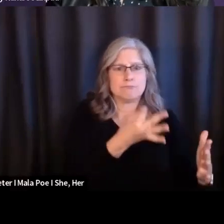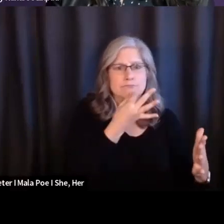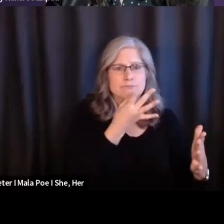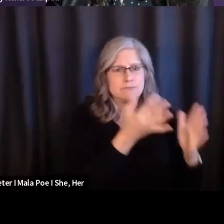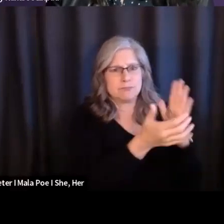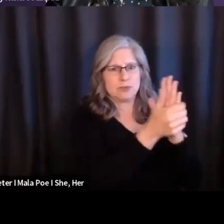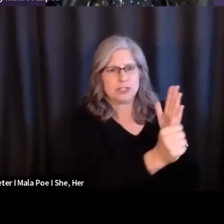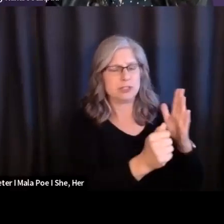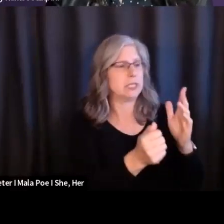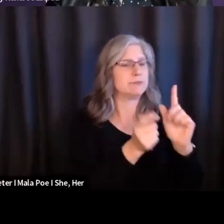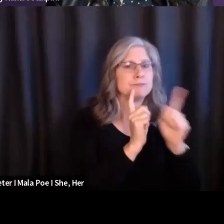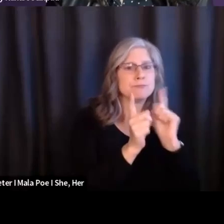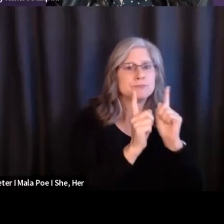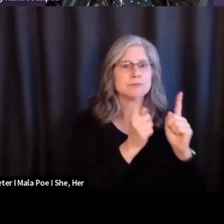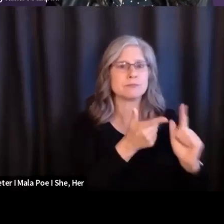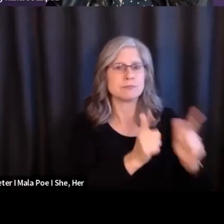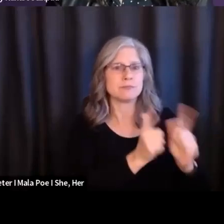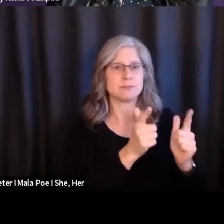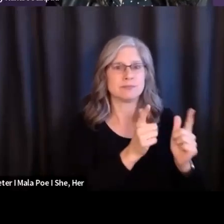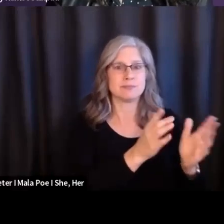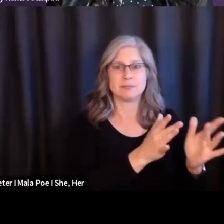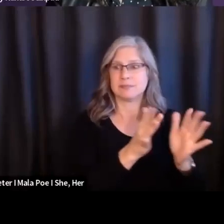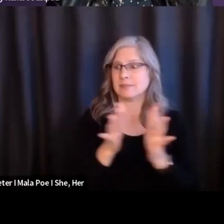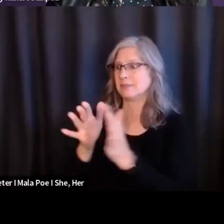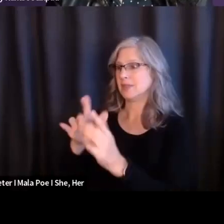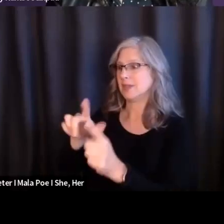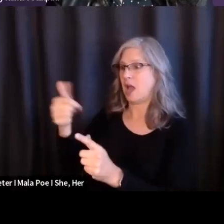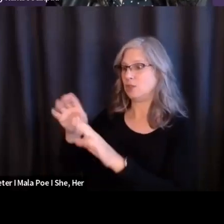Can have conversations. And you've got children who really only have a few words.